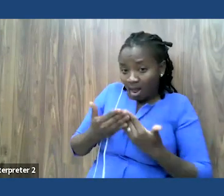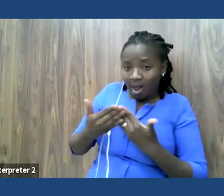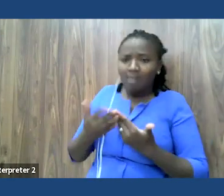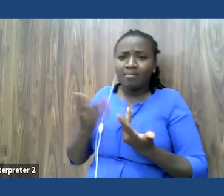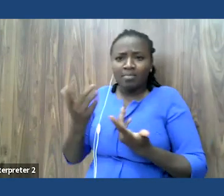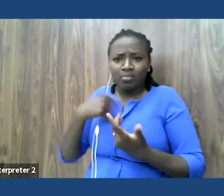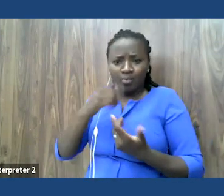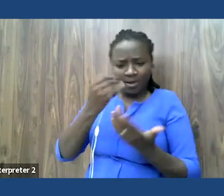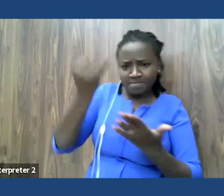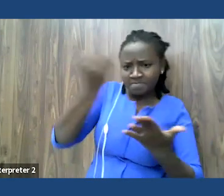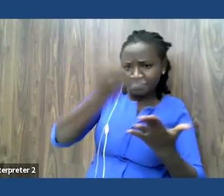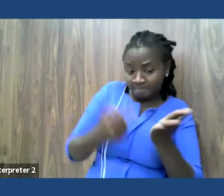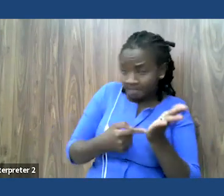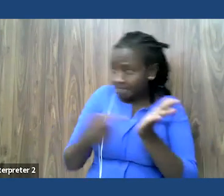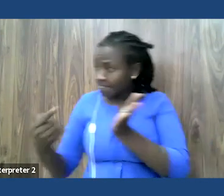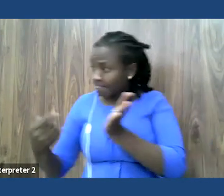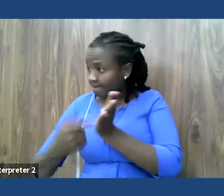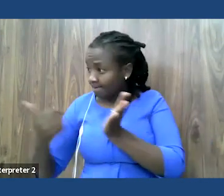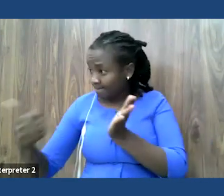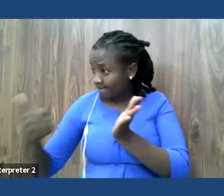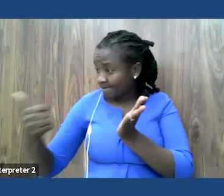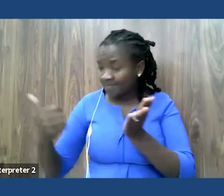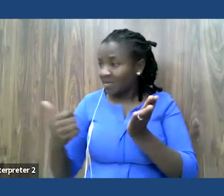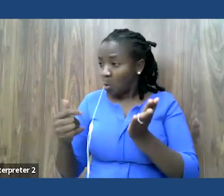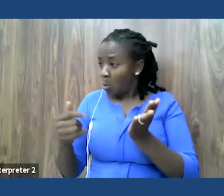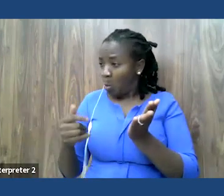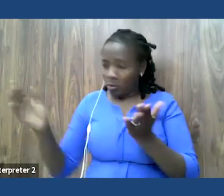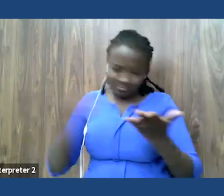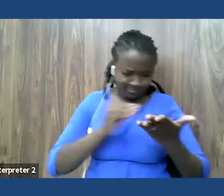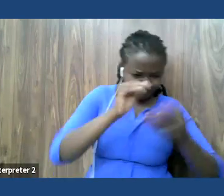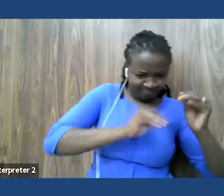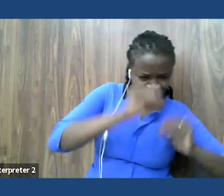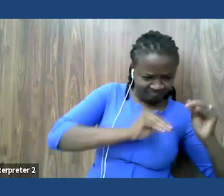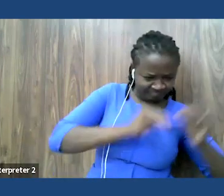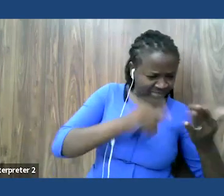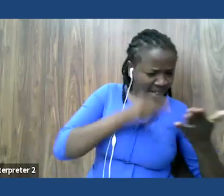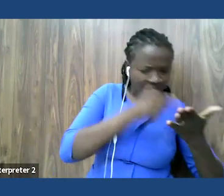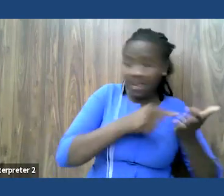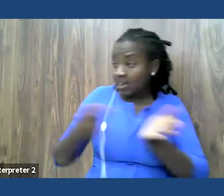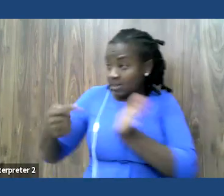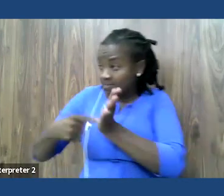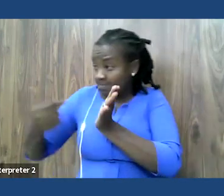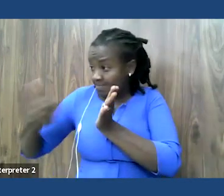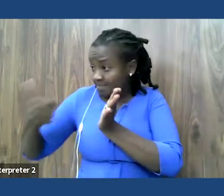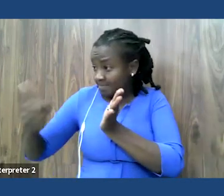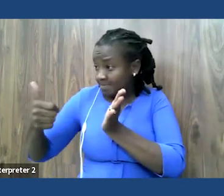with identification of actual problems we're solving for, user research, recruiting the